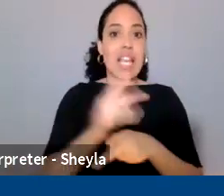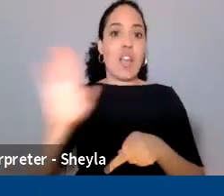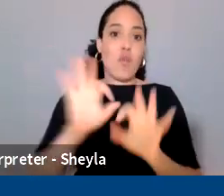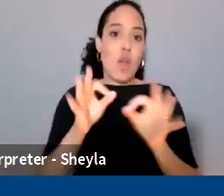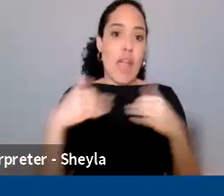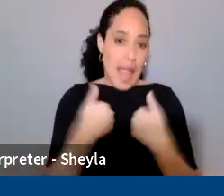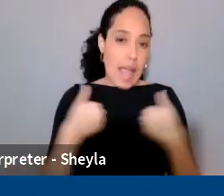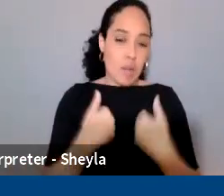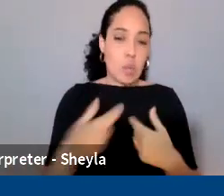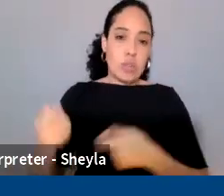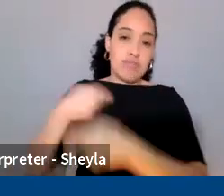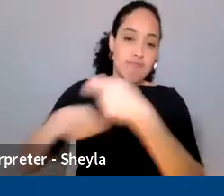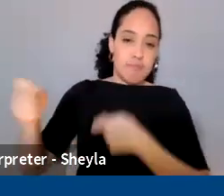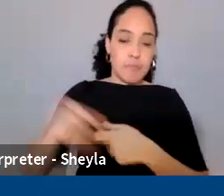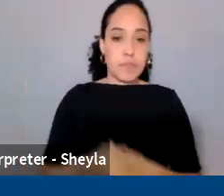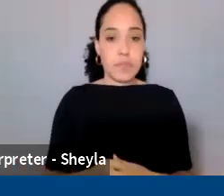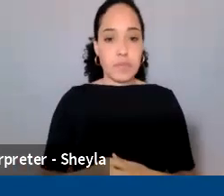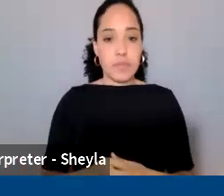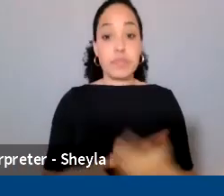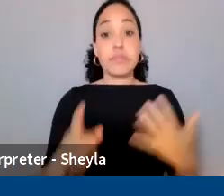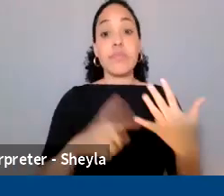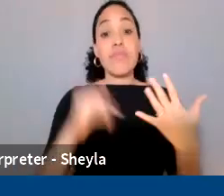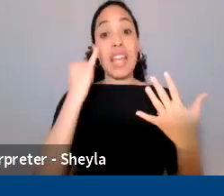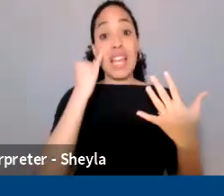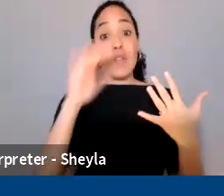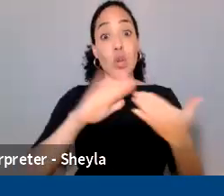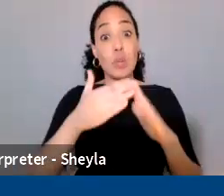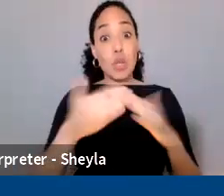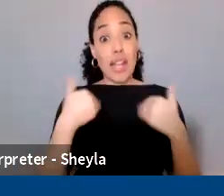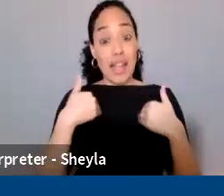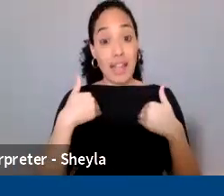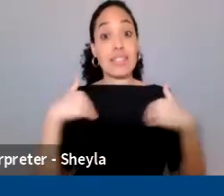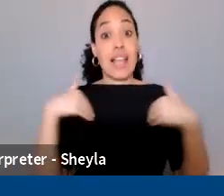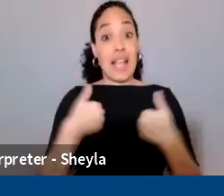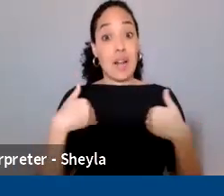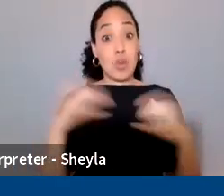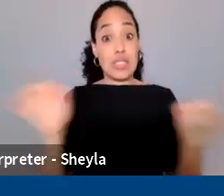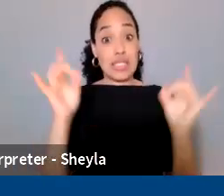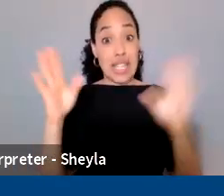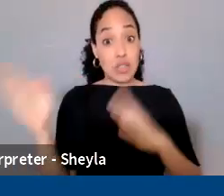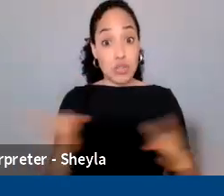if your community has an animal disaster plan if it does get become part of it if it doesn't